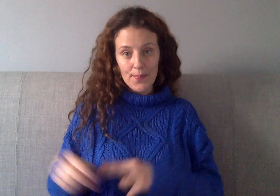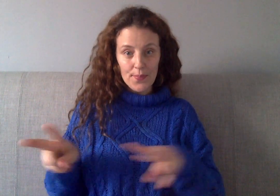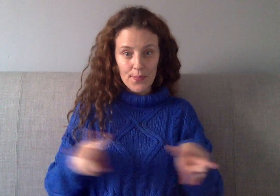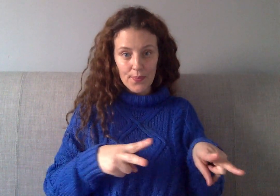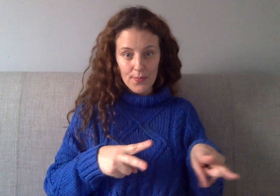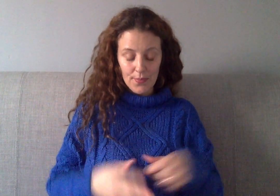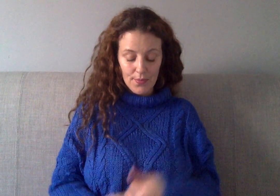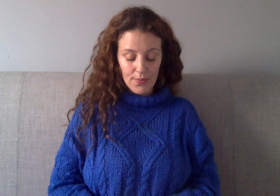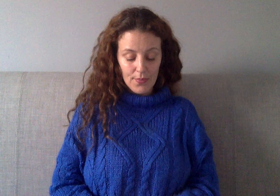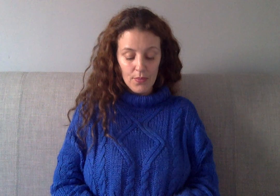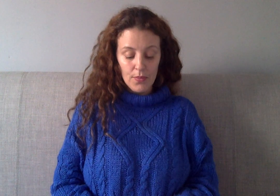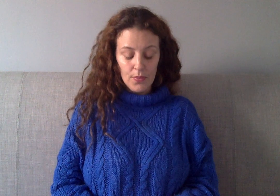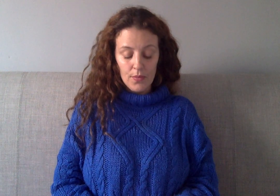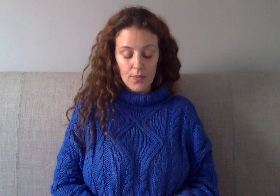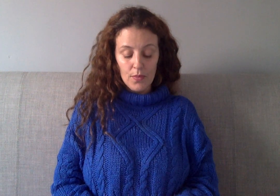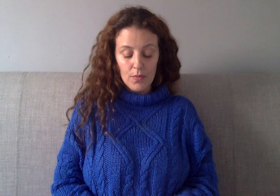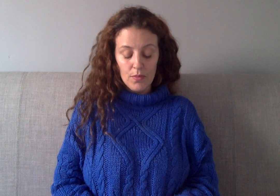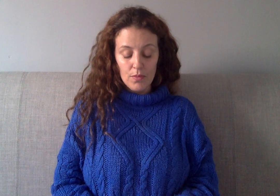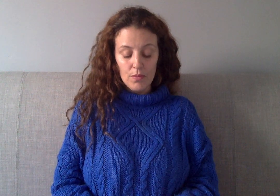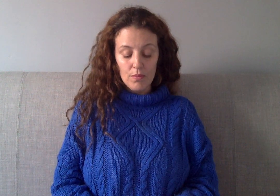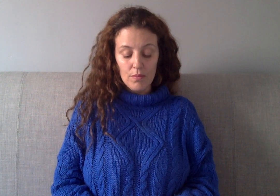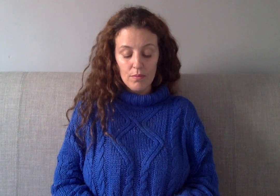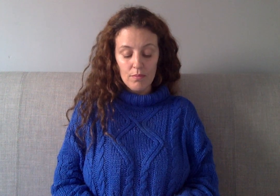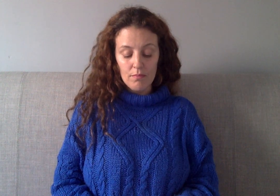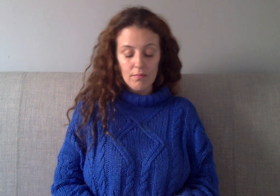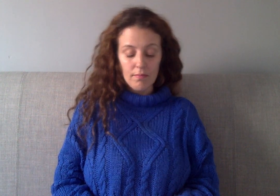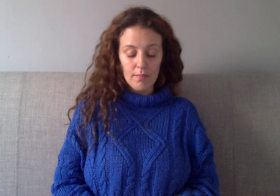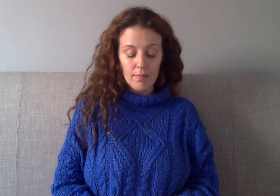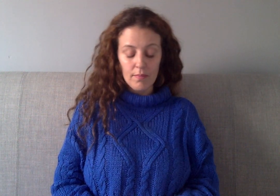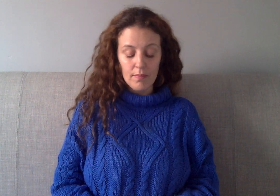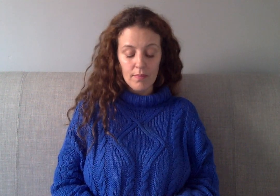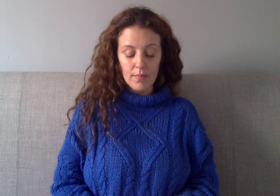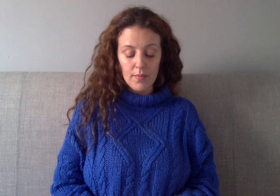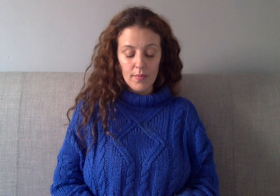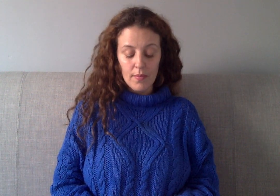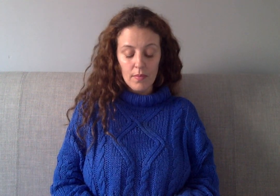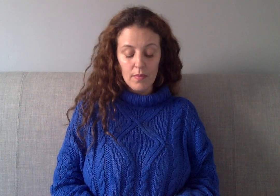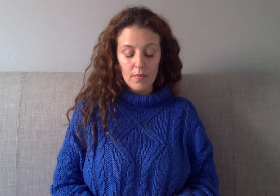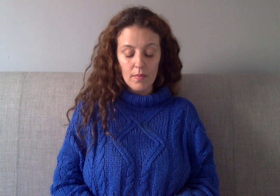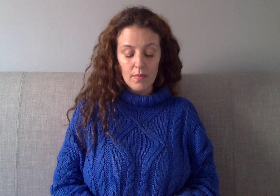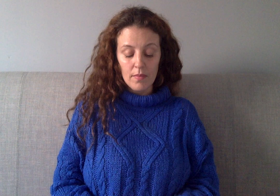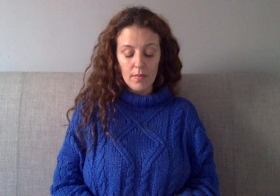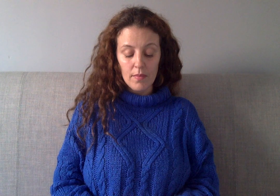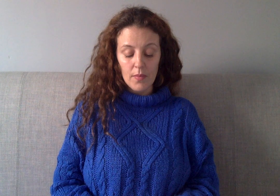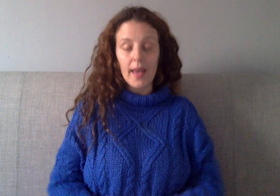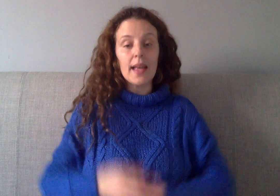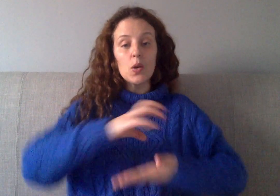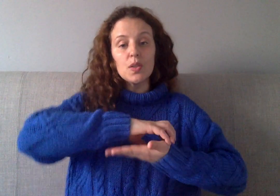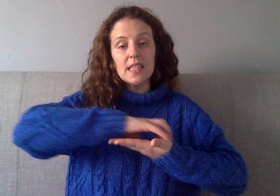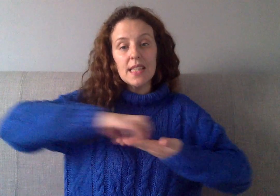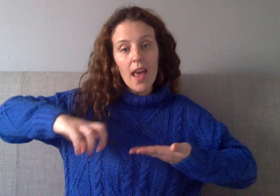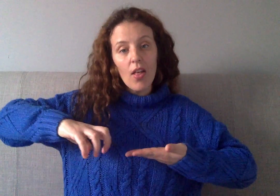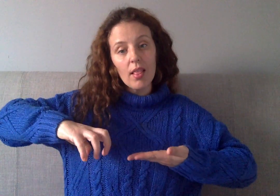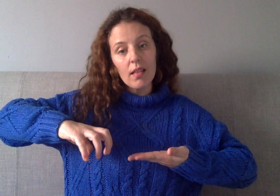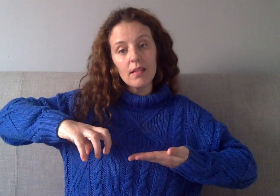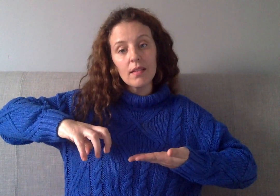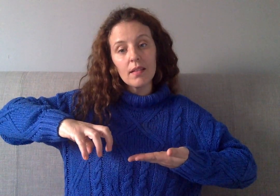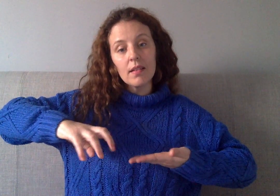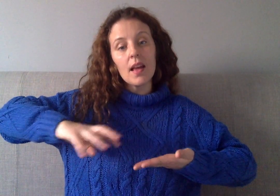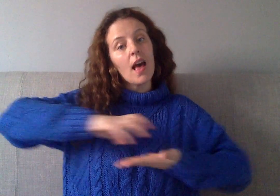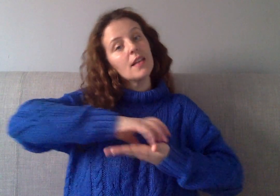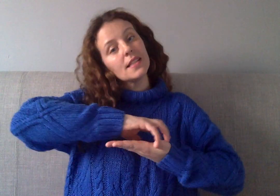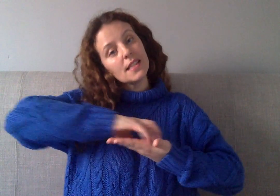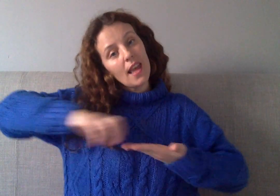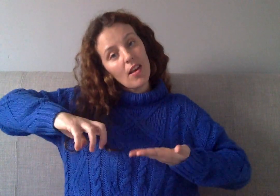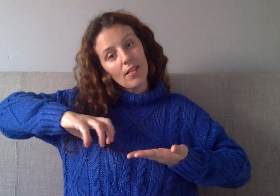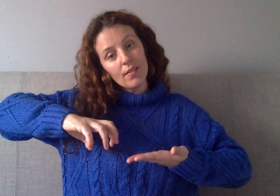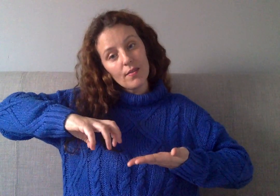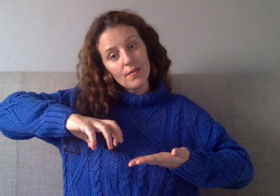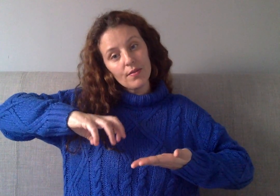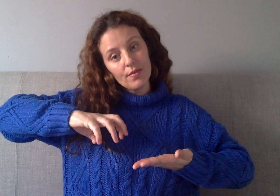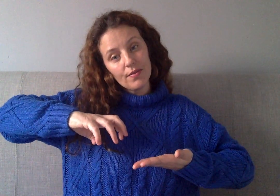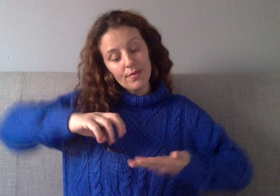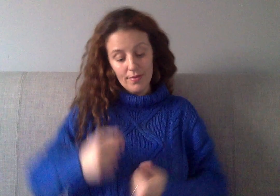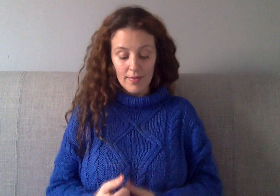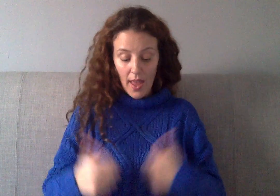STEAL